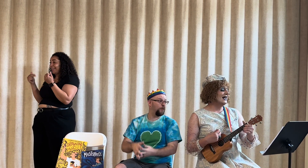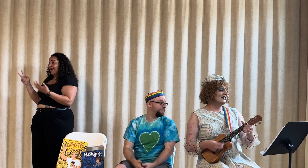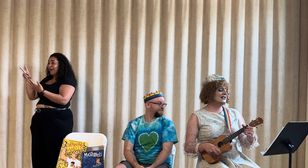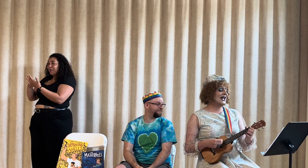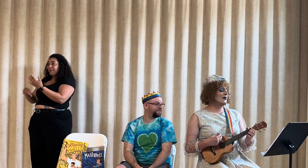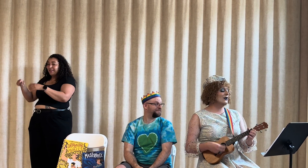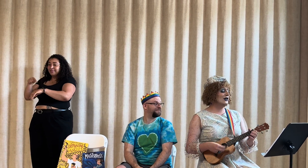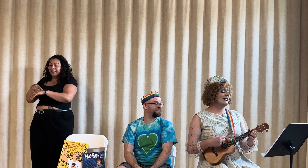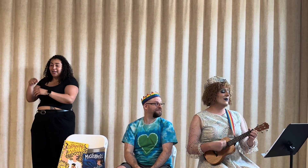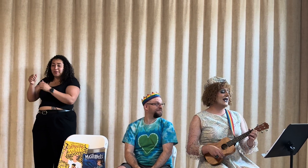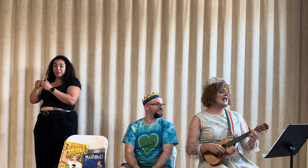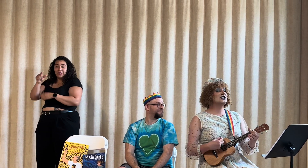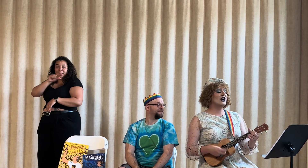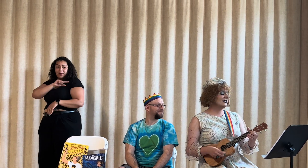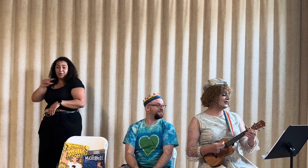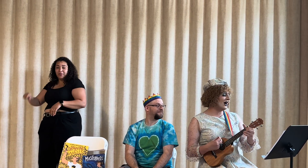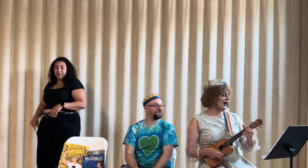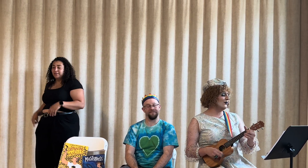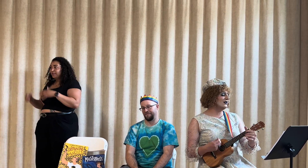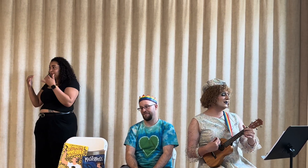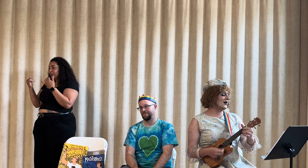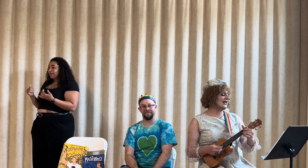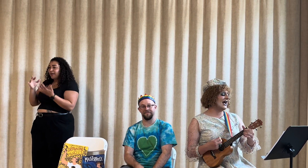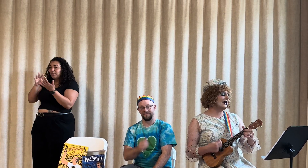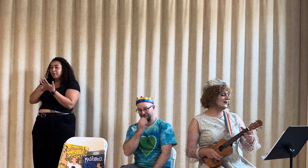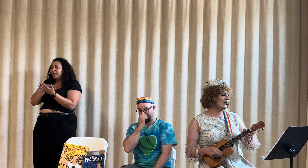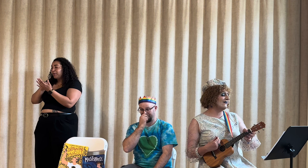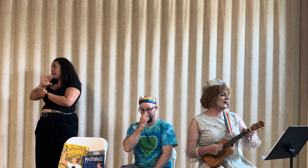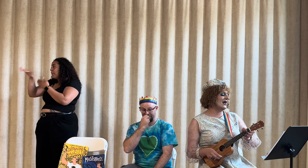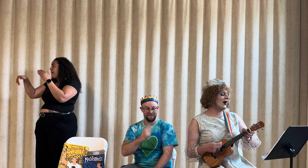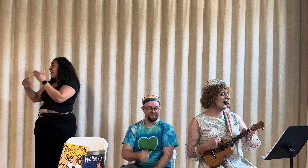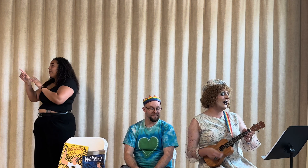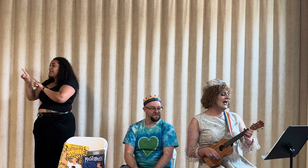Today we'll learn that we each are a star! We'll spread kindness wherever we are!